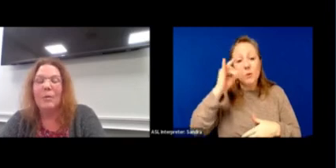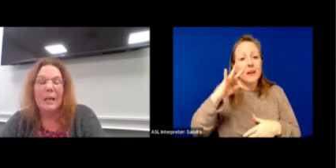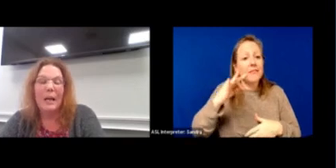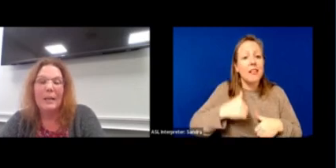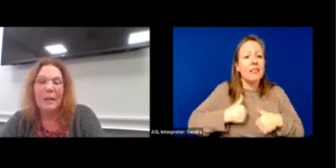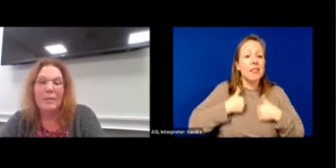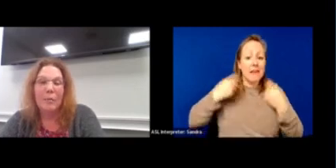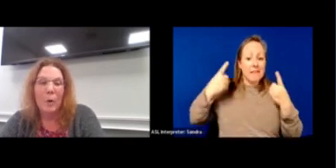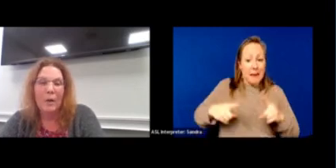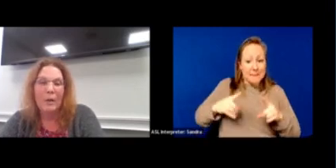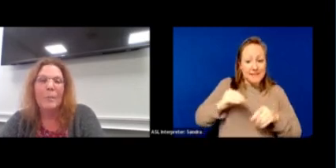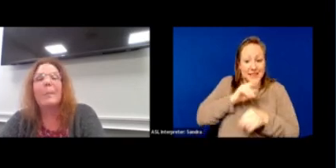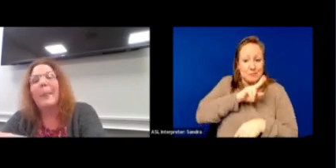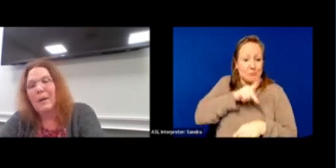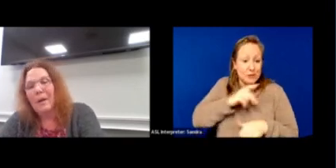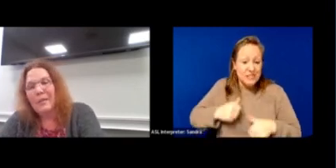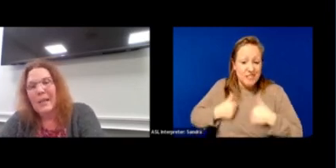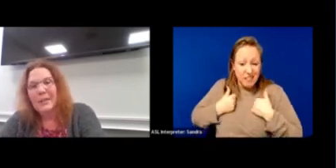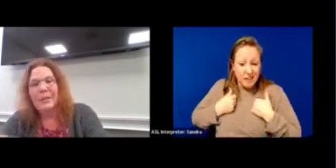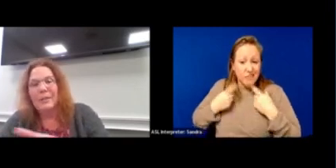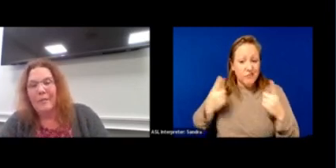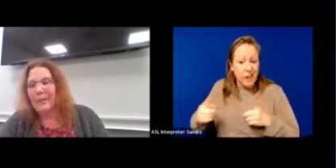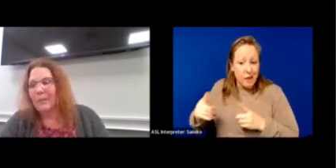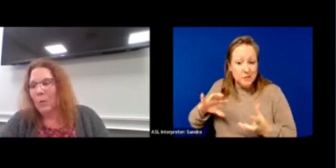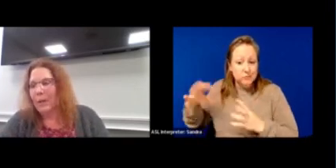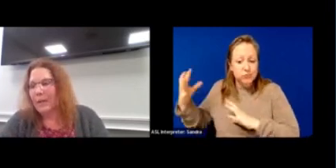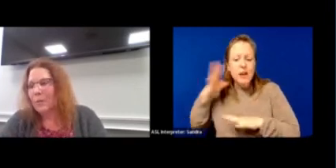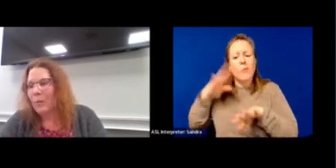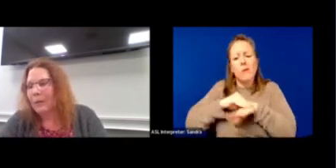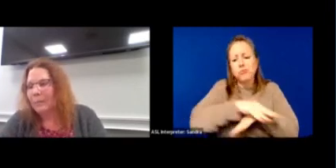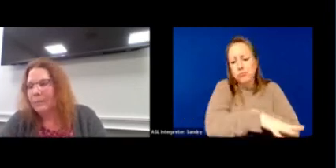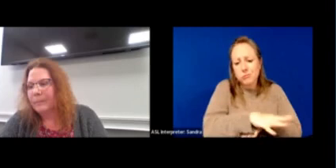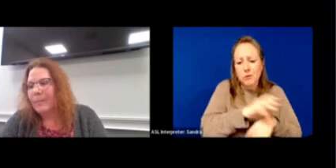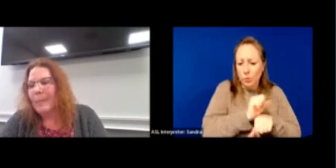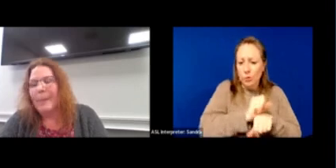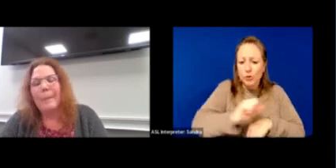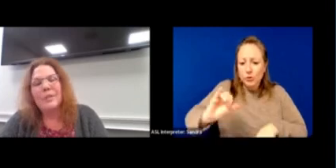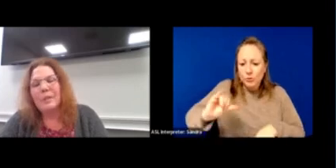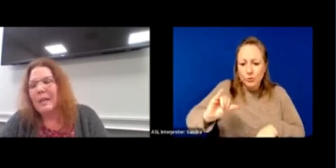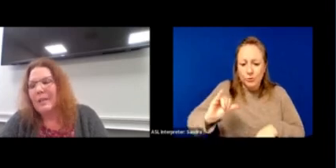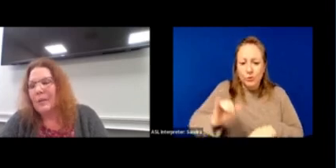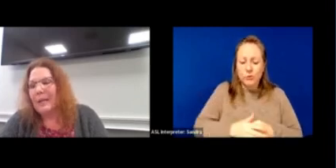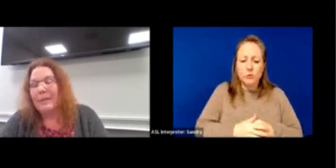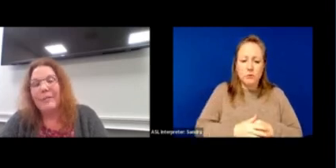outside of work, that often tends to affect work as well. Make sure that you are giving